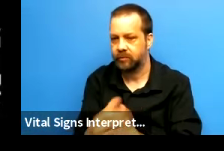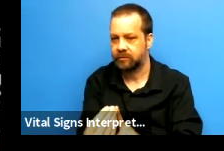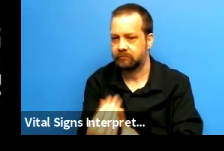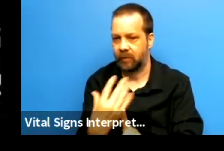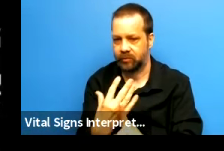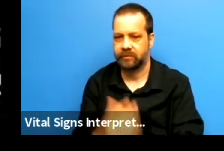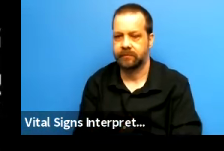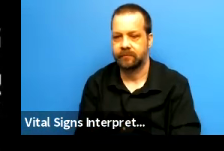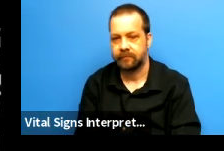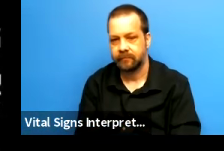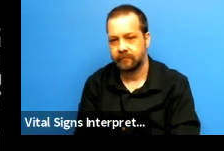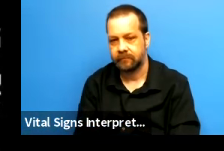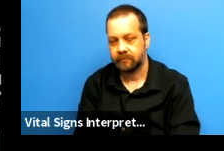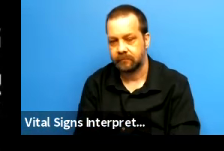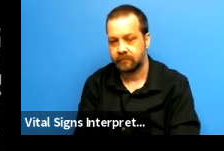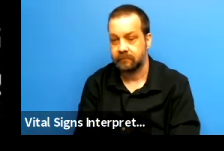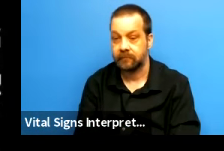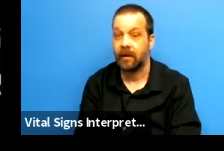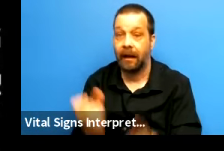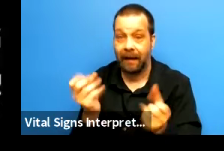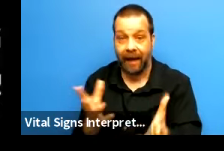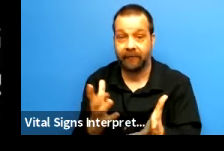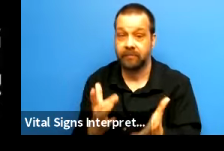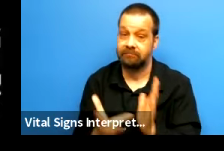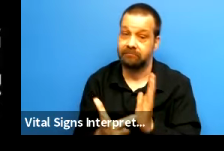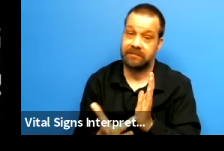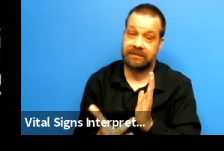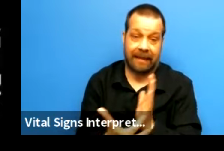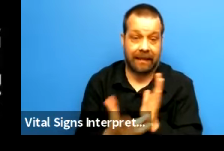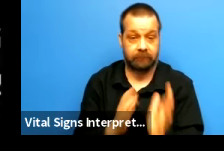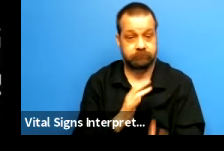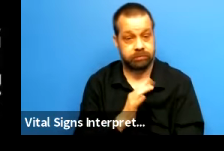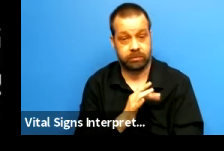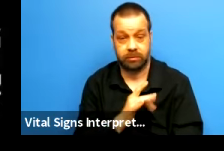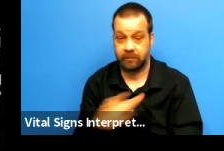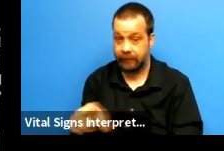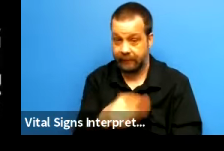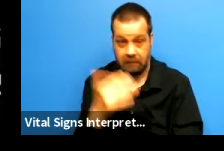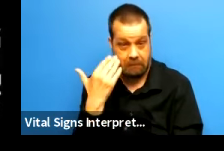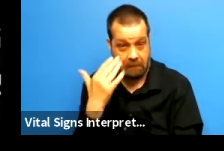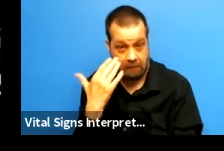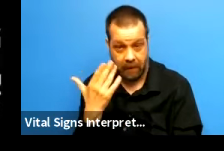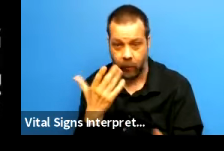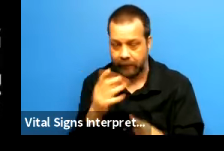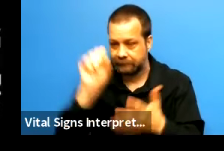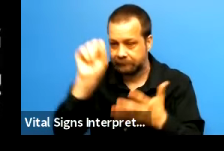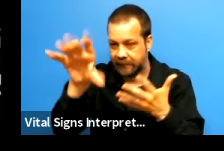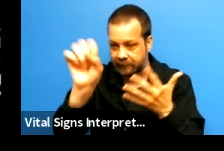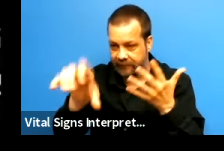There's a lot of cool technology out there that we want to make sure is on your radar. There are good resources that we're going to move through.